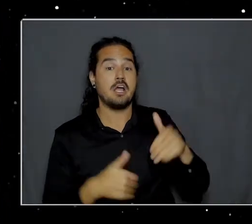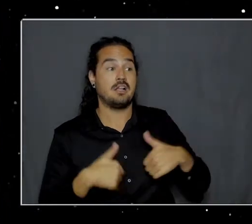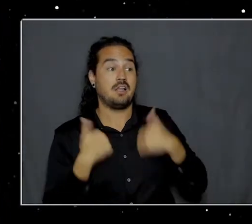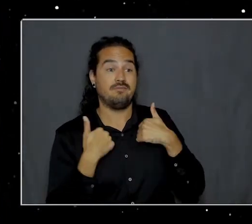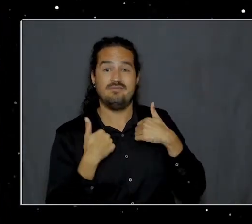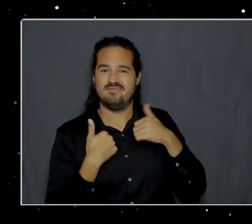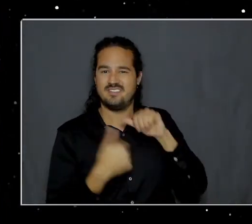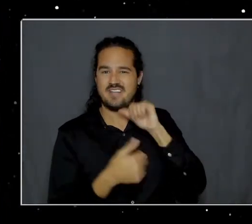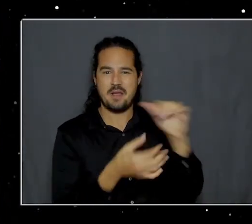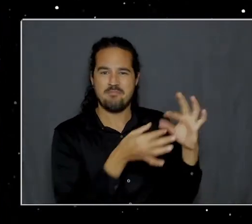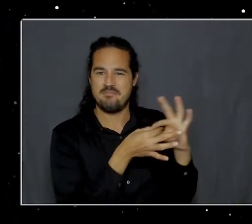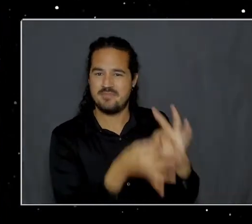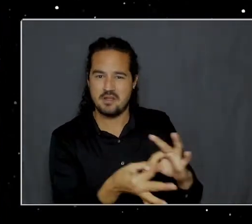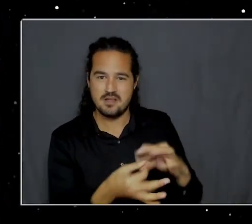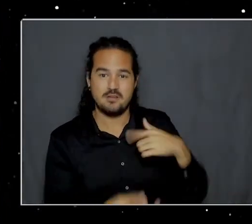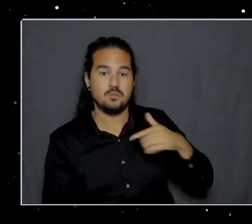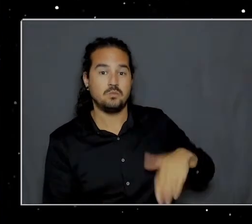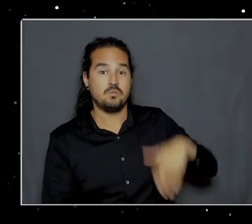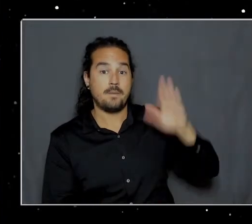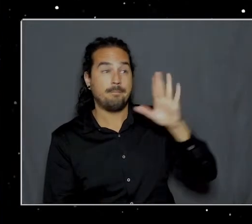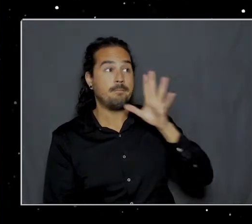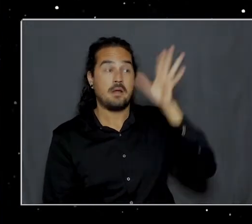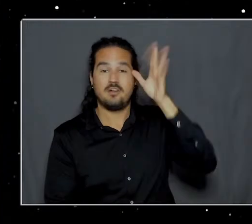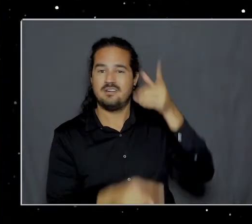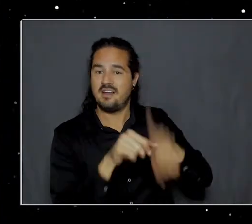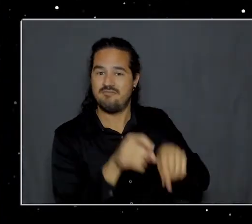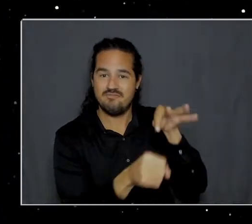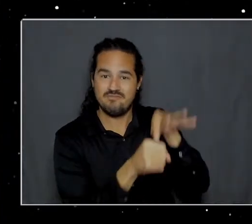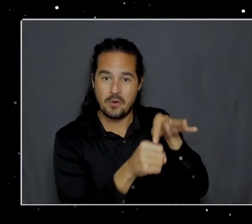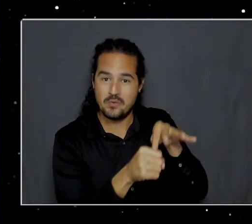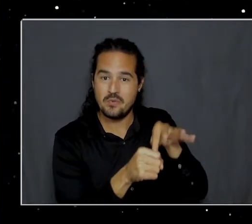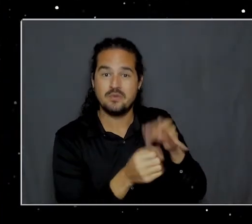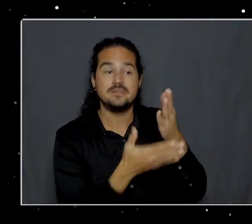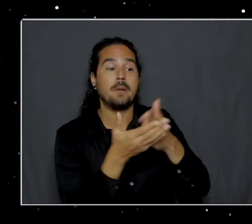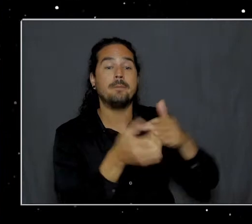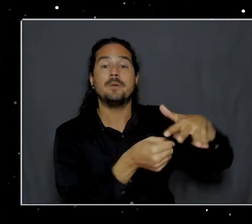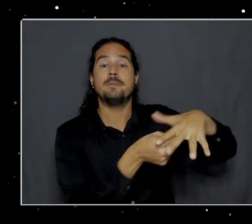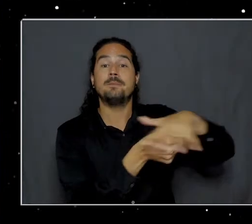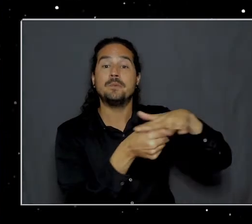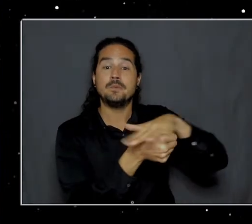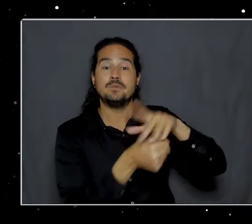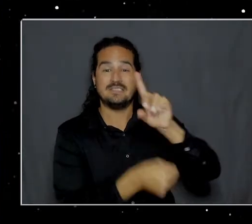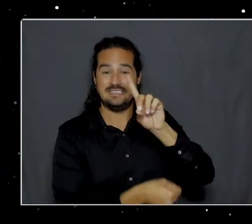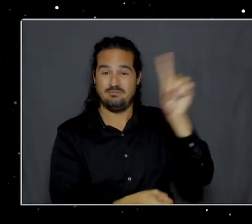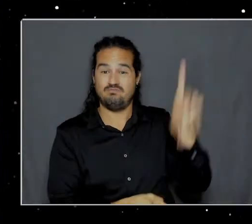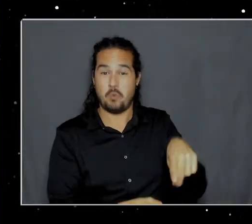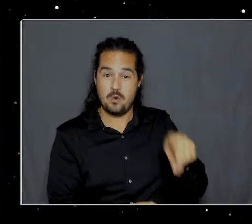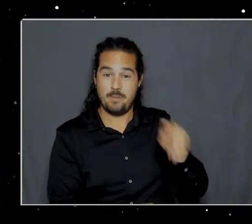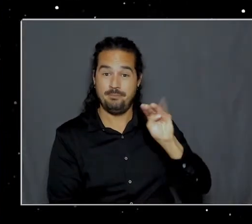AND THEIR LIFE WAS ONE OF NOT BELONGING, NOT BEING ABLE TO VOTE WHEN THEY WERE YOUNG, NOT BEING ABLE TO LIVE IN CERTAIN COMMUNITIES WHEN THEY MOVED TO